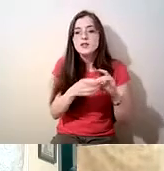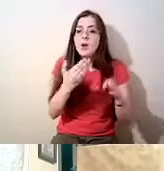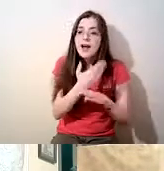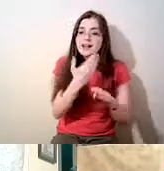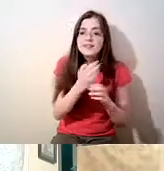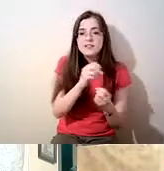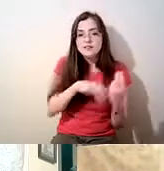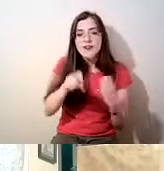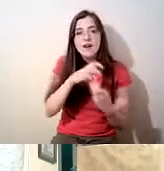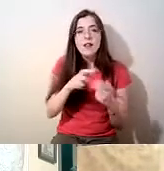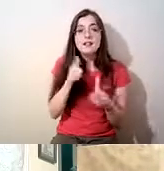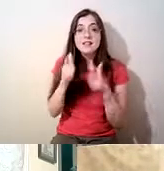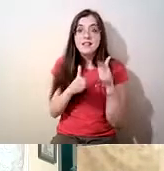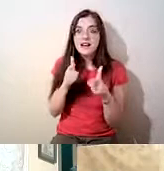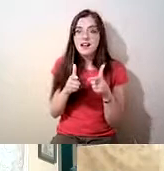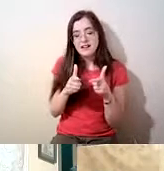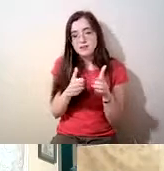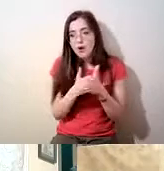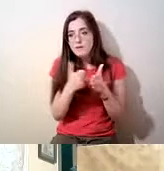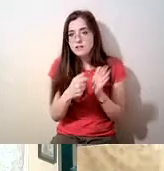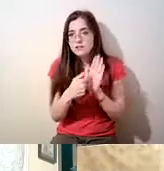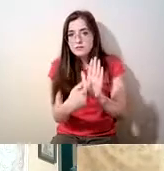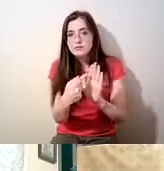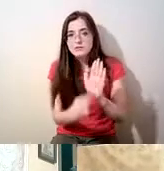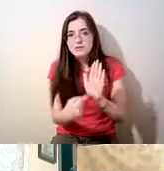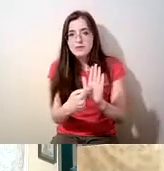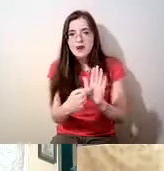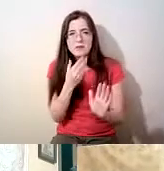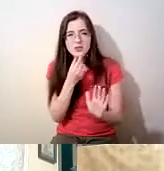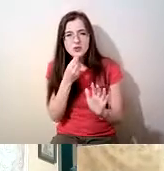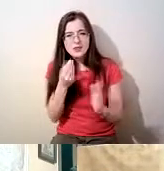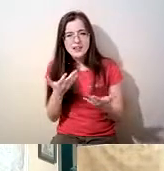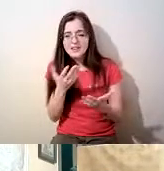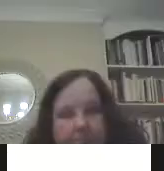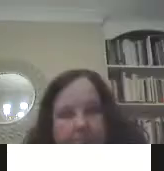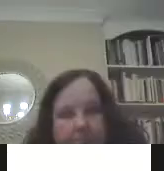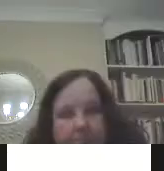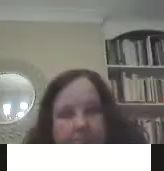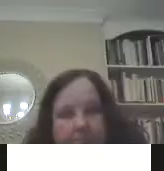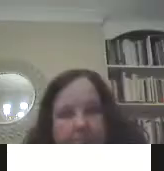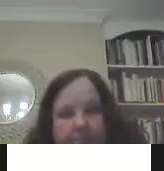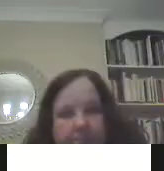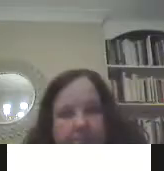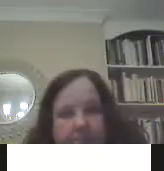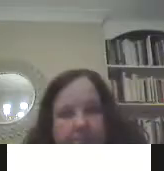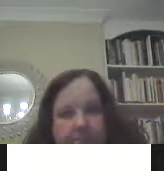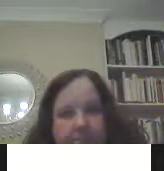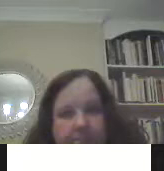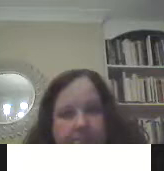often comes to the forefront from a very masculine perspective in terms of confidence of cycling so